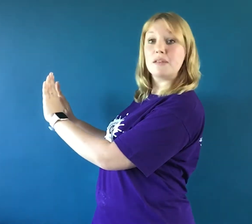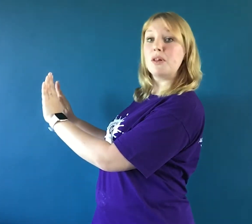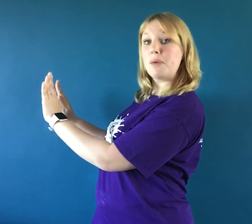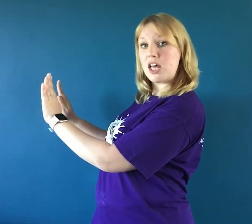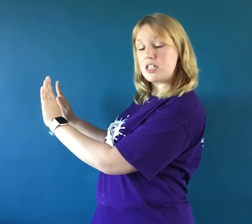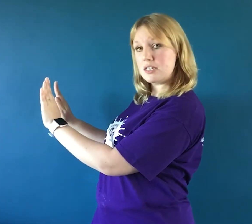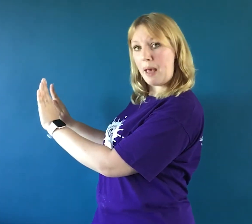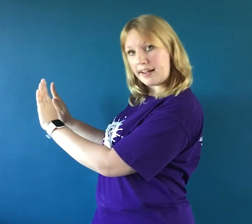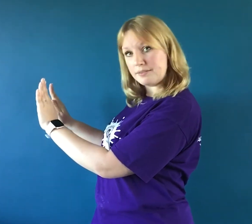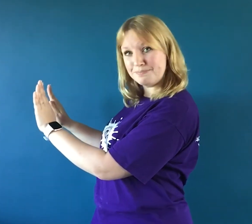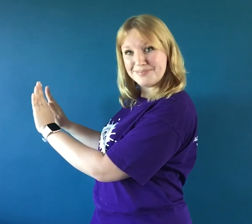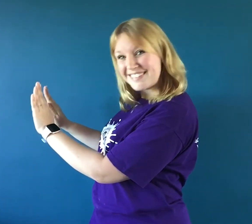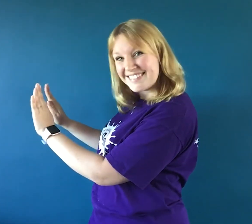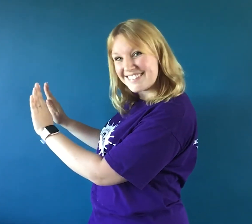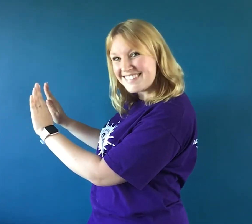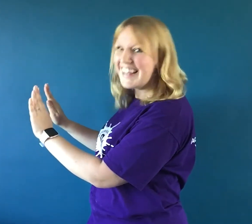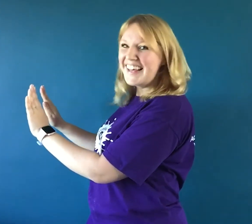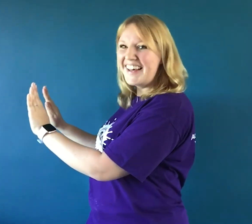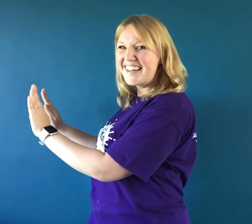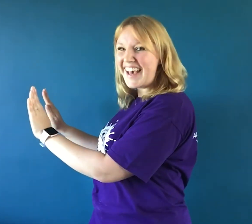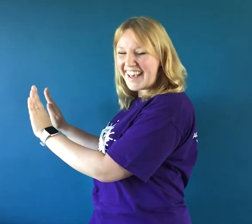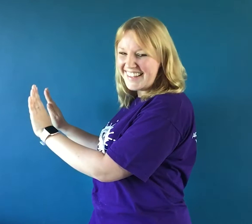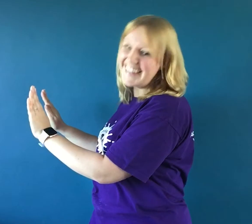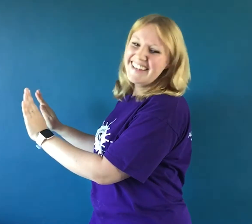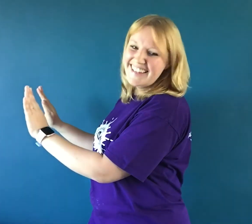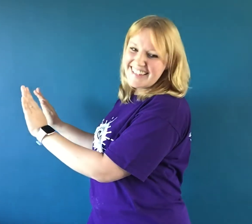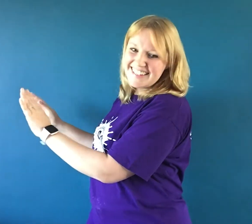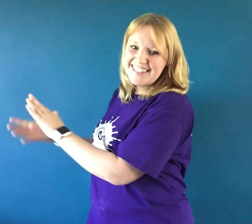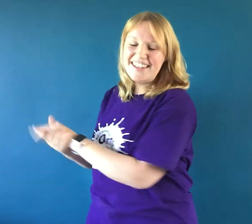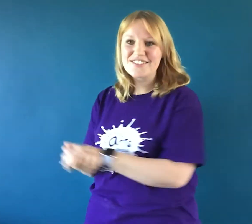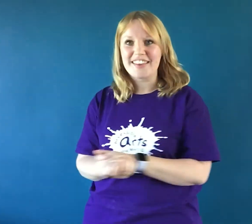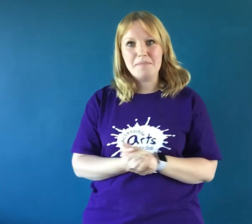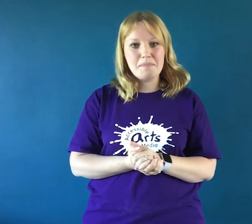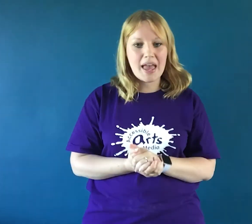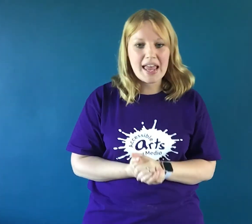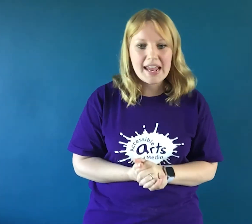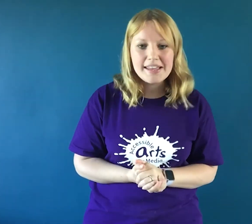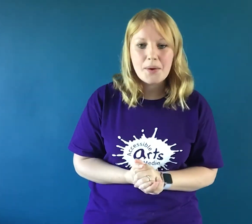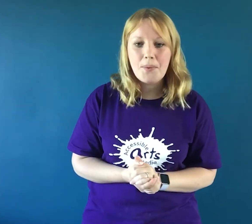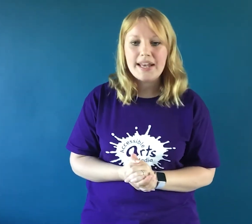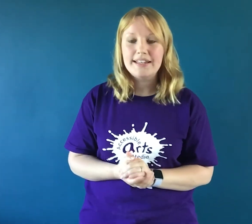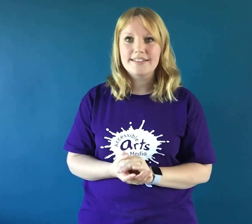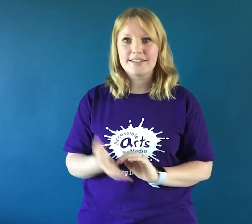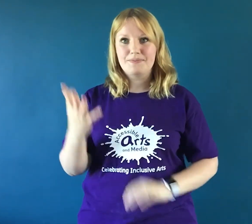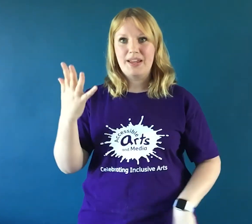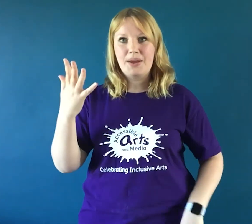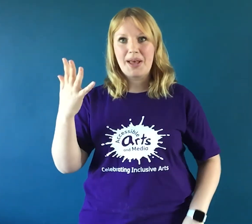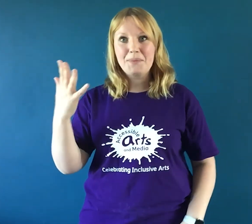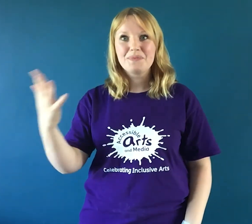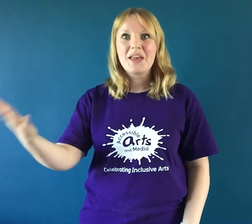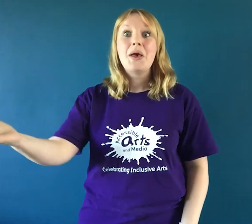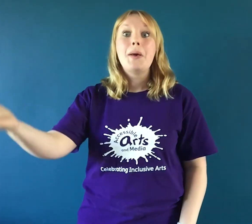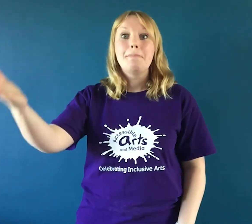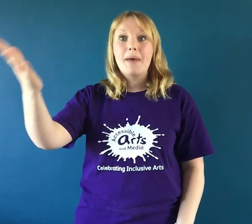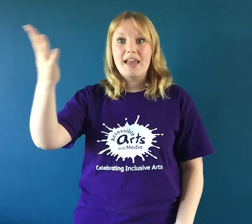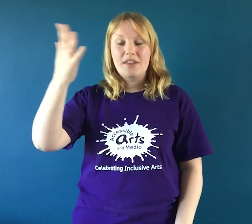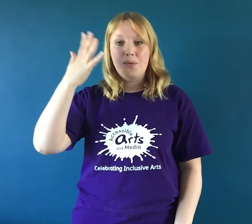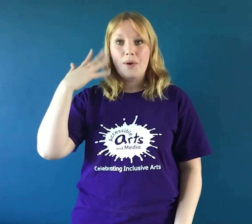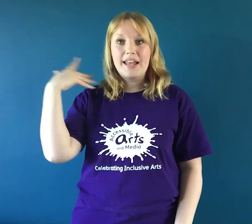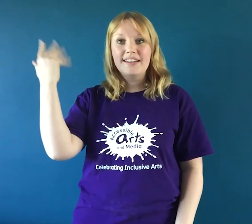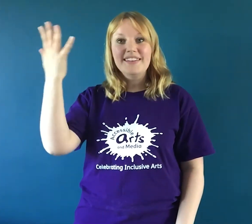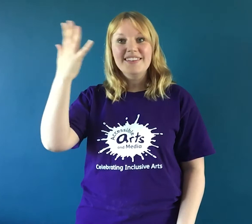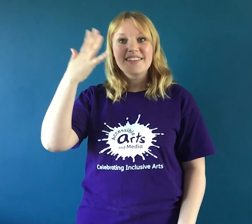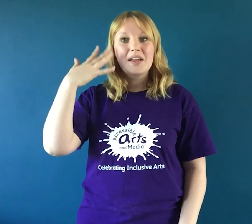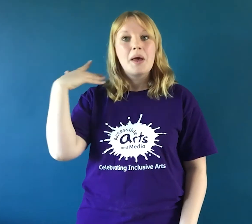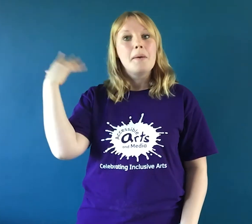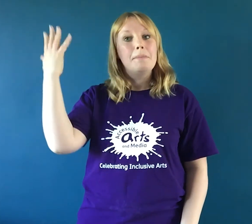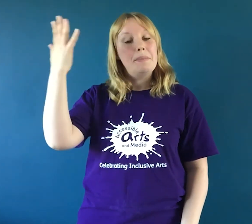invisible person’s back. Ok, let’s try that may the wind, here we go. May the wind